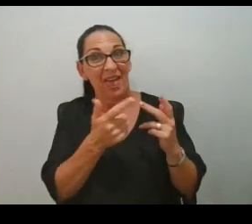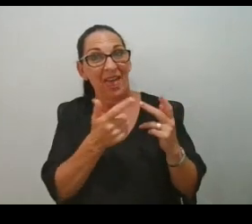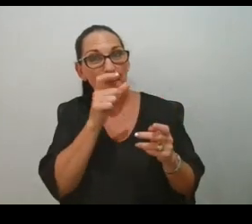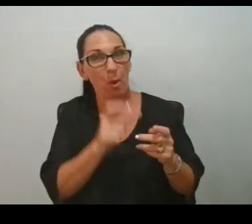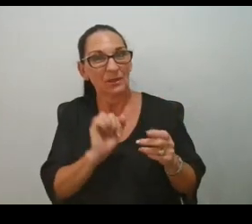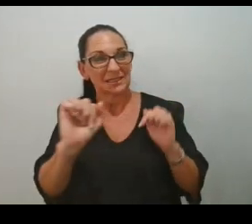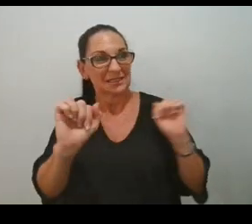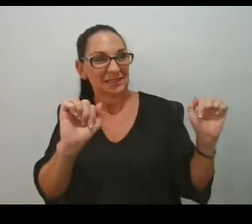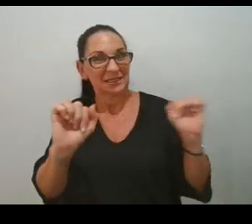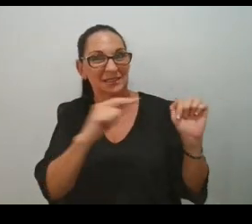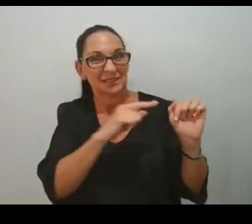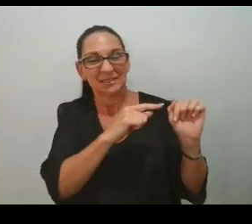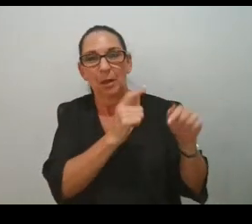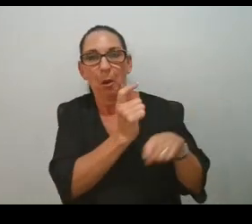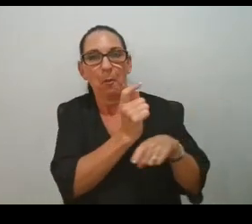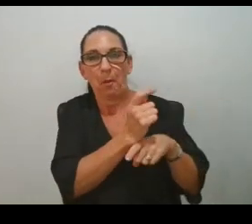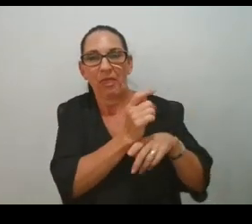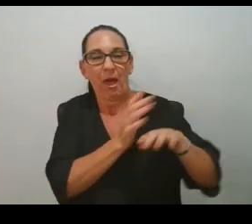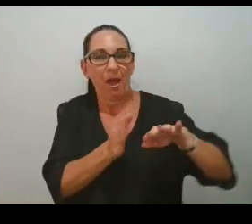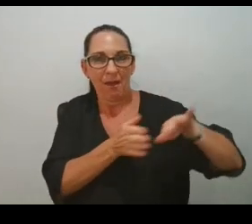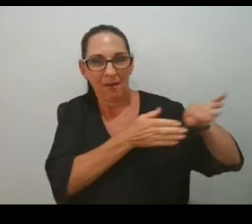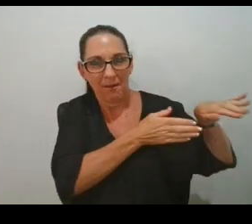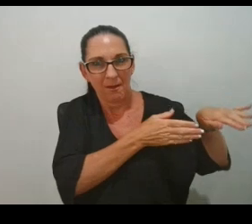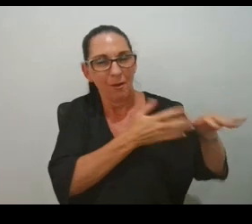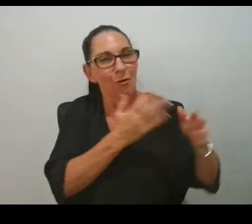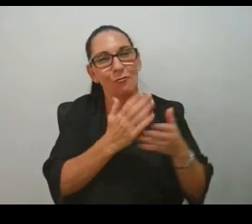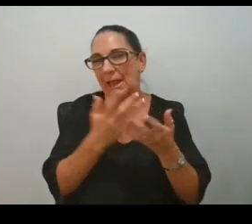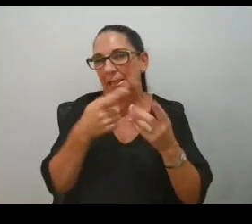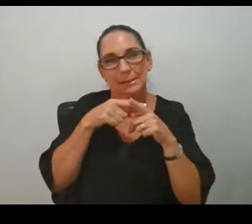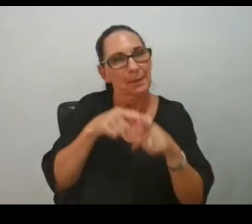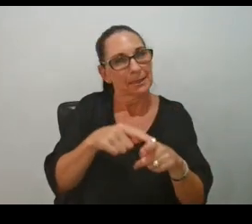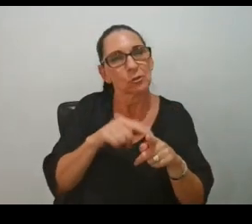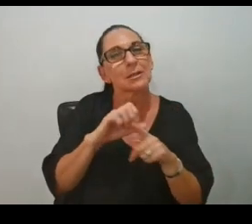that dispute but it it is it depends on the situation and what the client's applying for